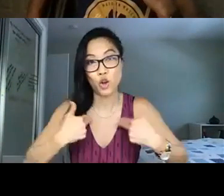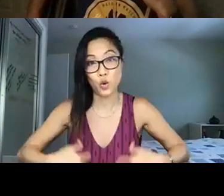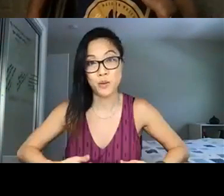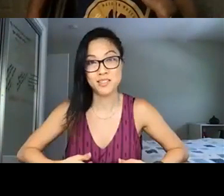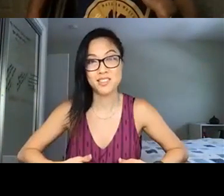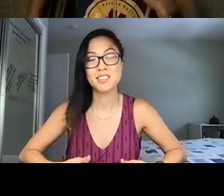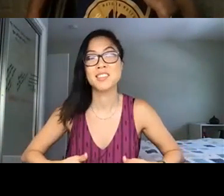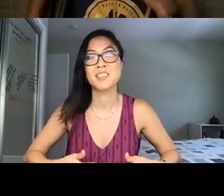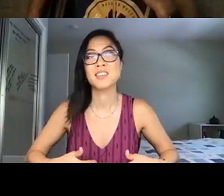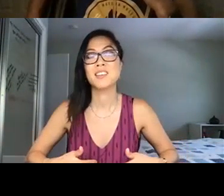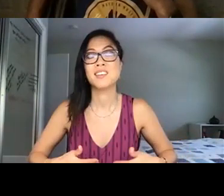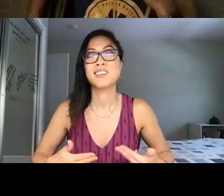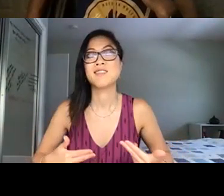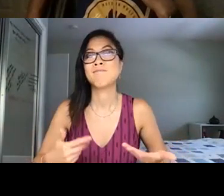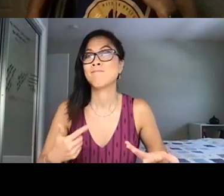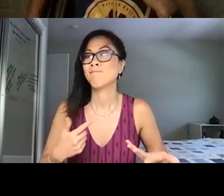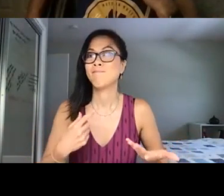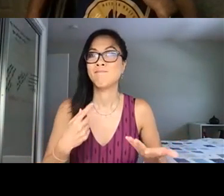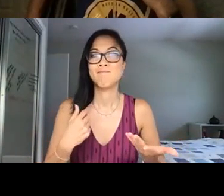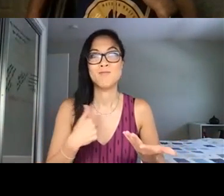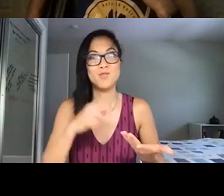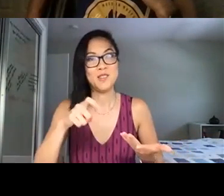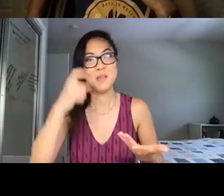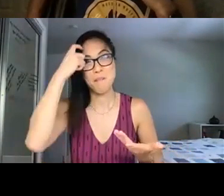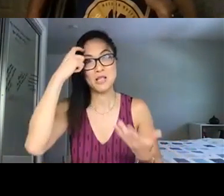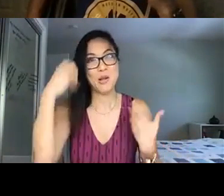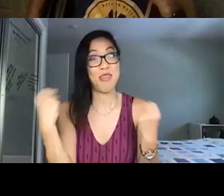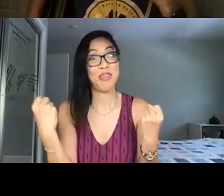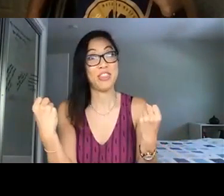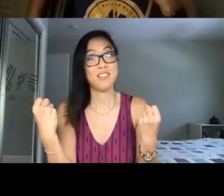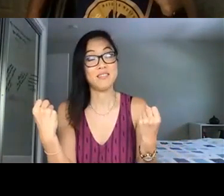And I think -- I mean, this is -- you know, it's been an overwhelming -- there's